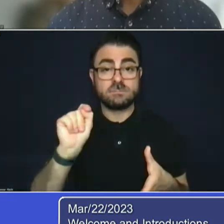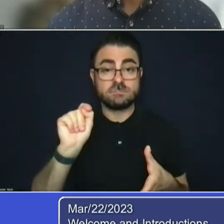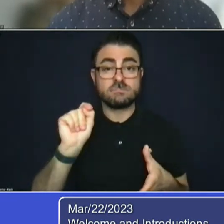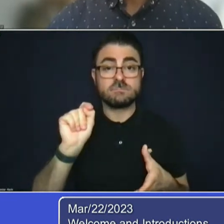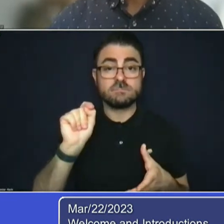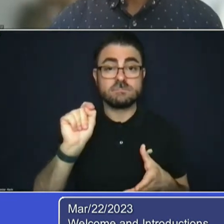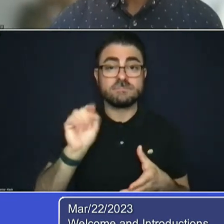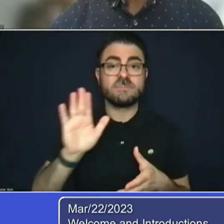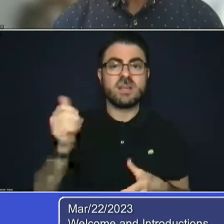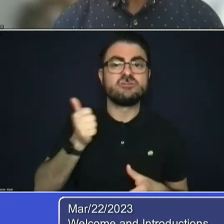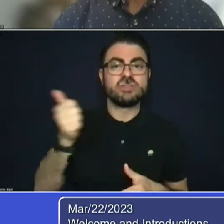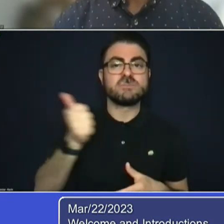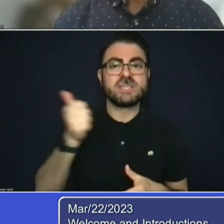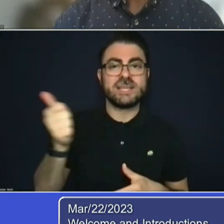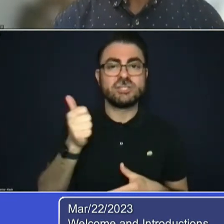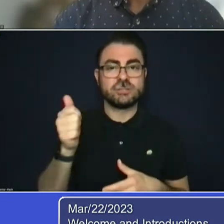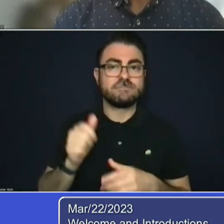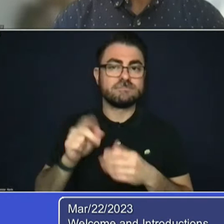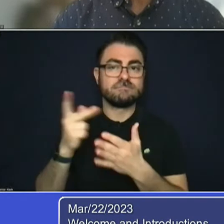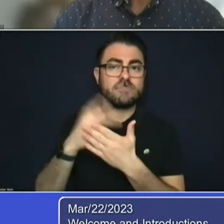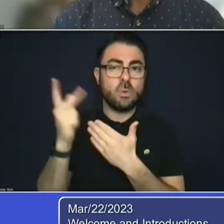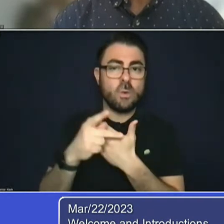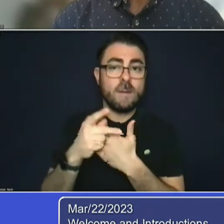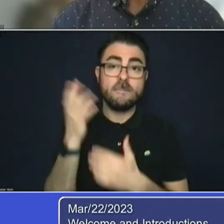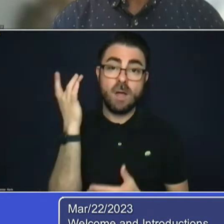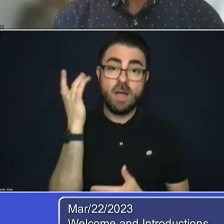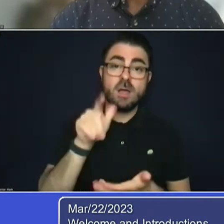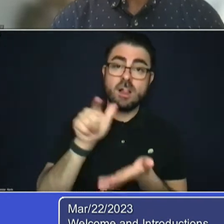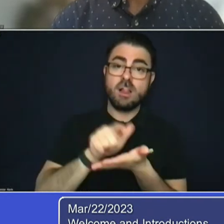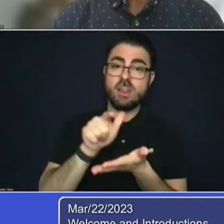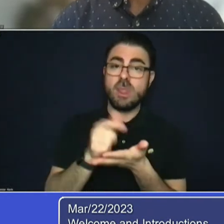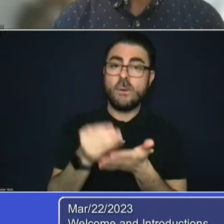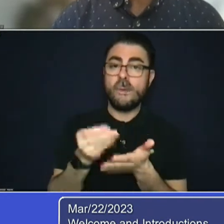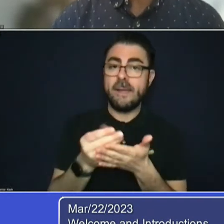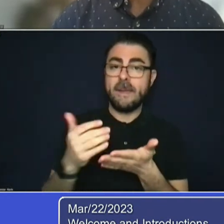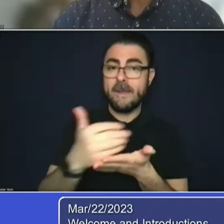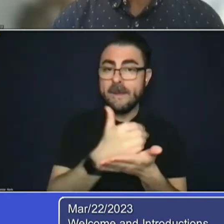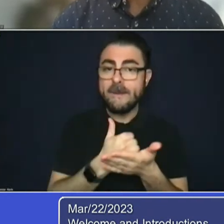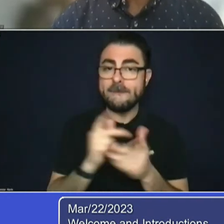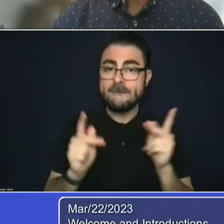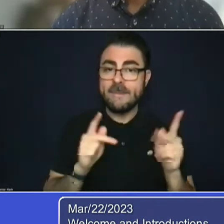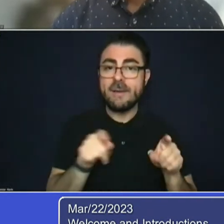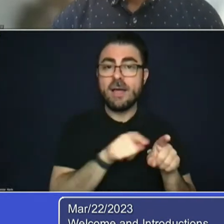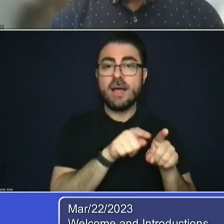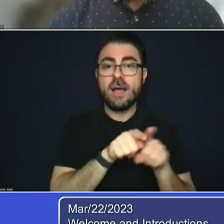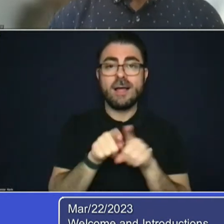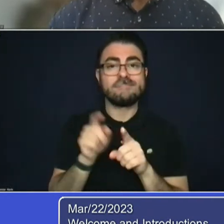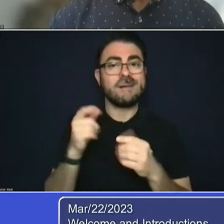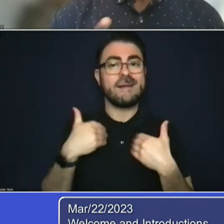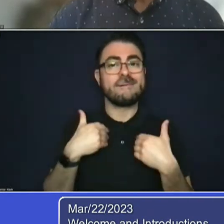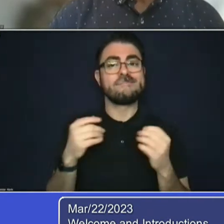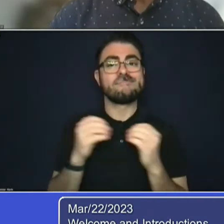BUREAU OF TRANSPORTATION'S